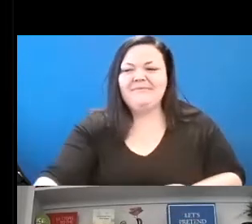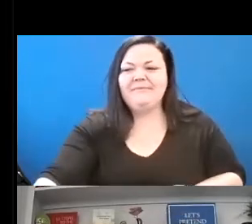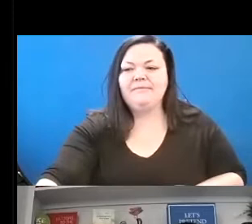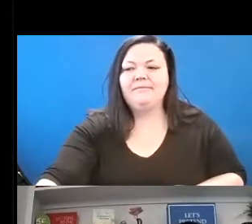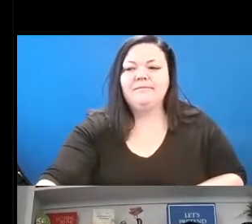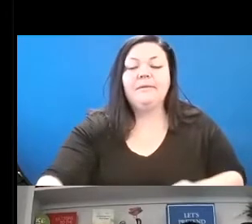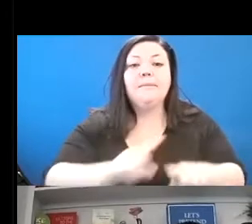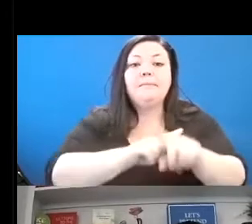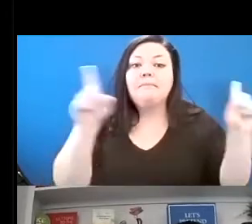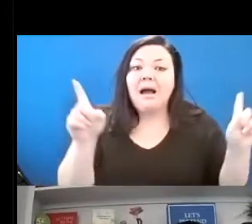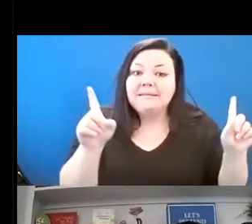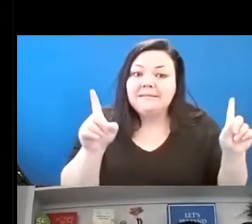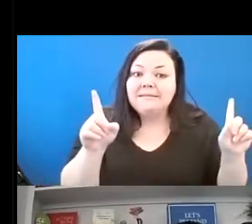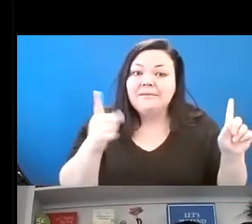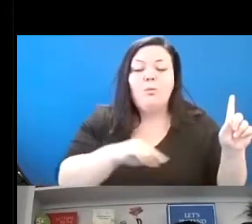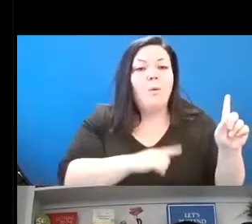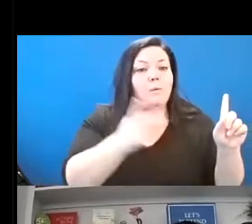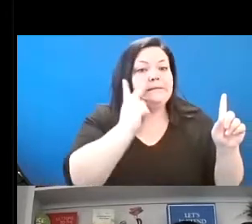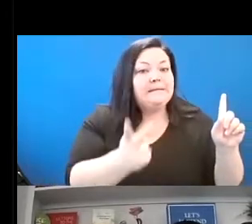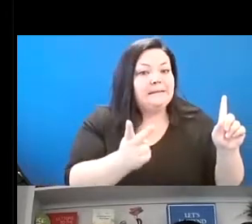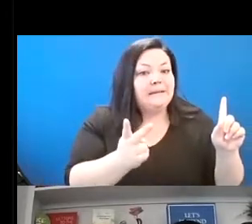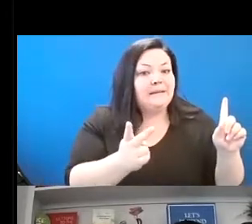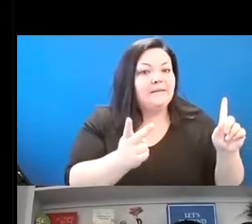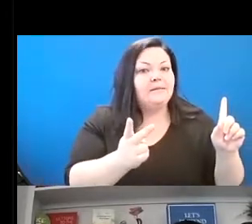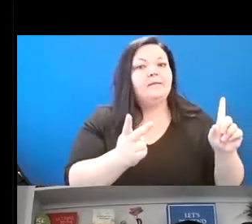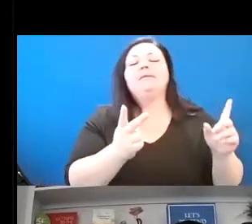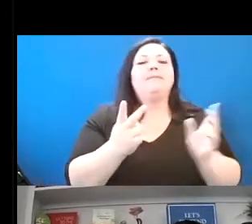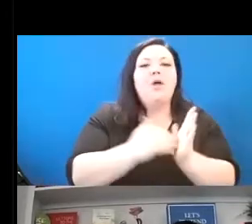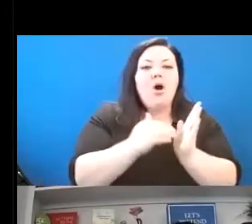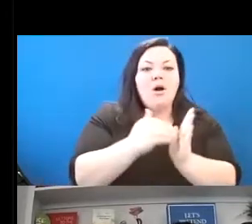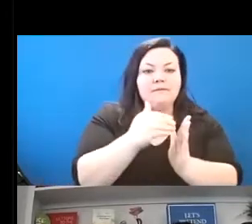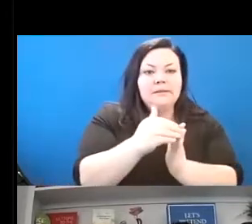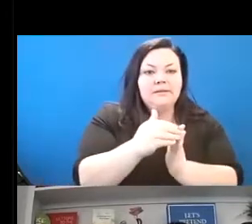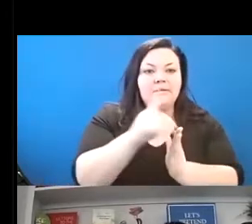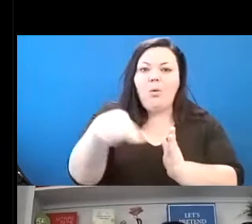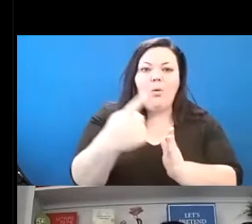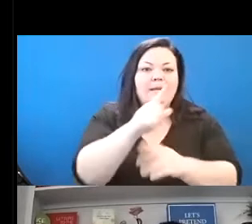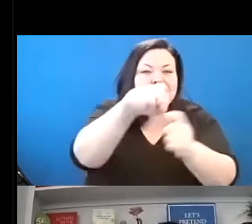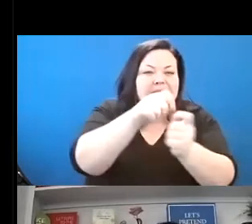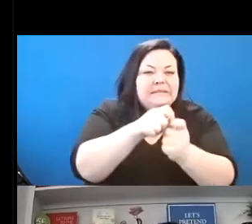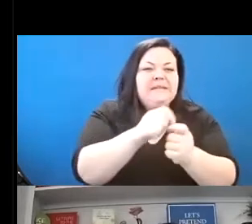what we have come to see is a lot of times only certain arts get written about i mentioned the